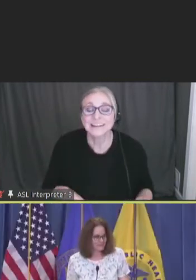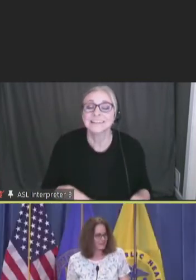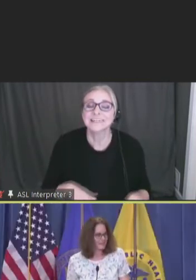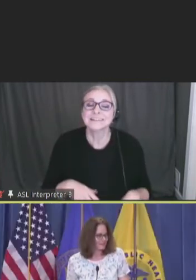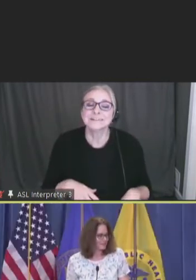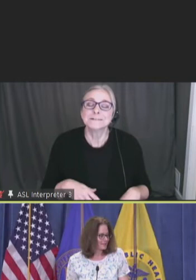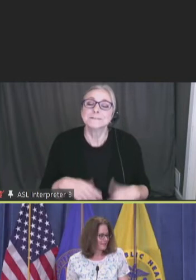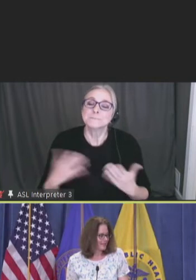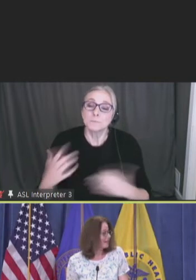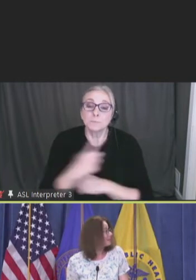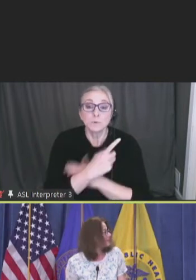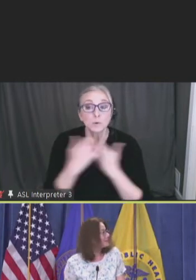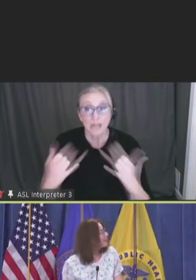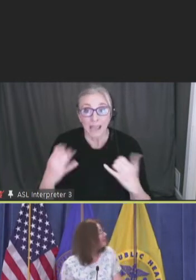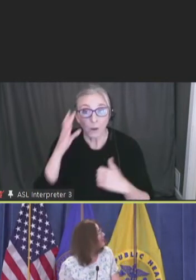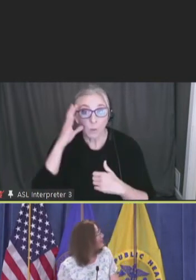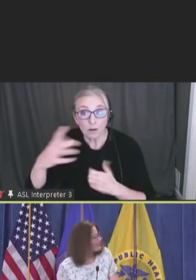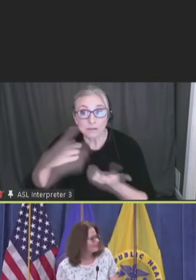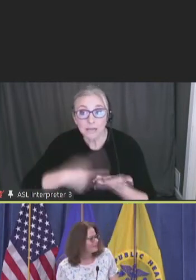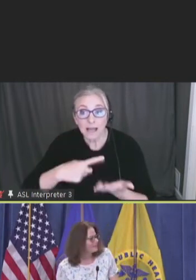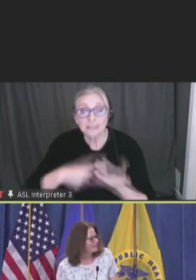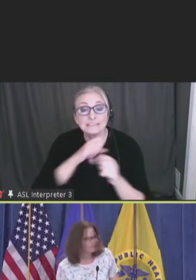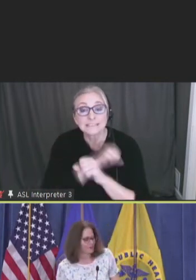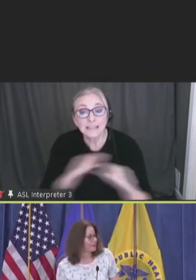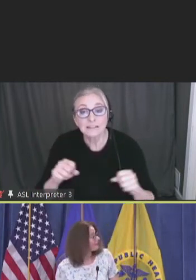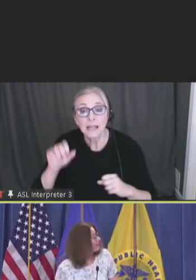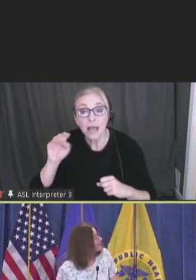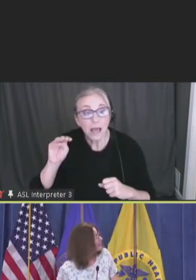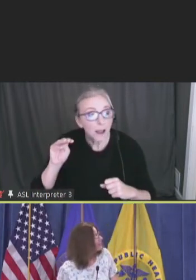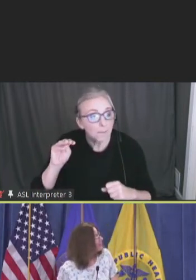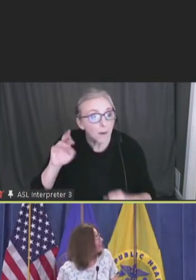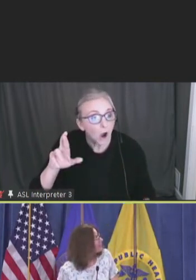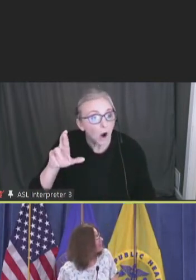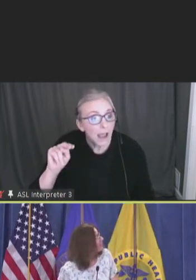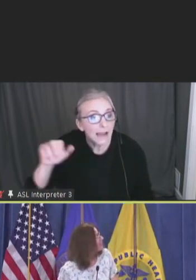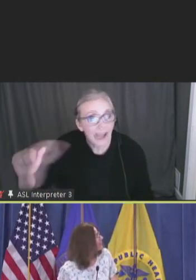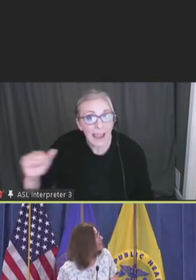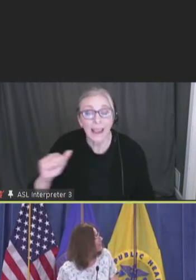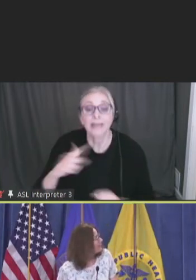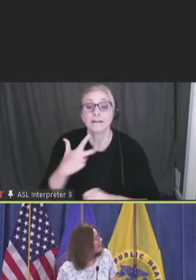So, today I'll be talking about the safety of mRNA vaccination against COVID-19 in young